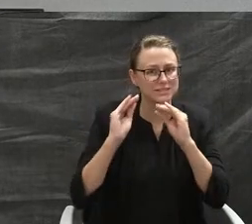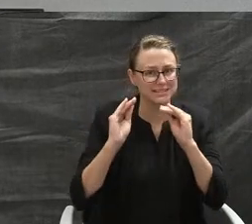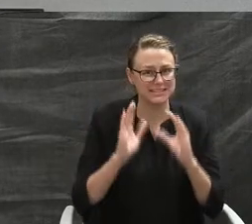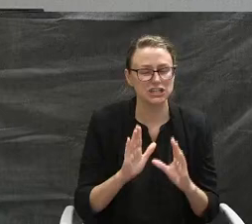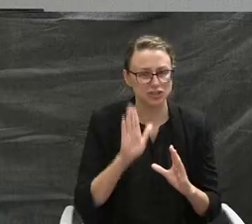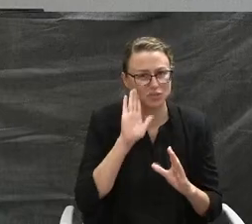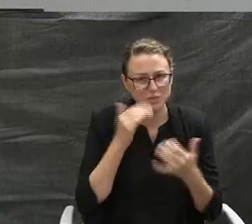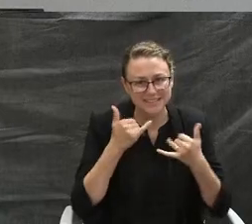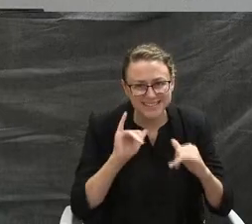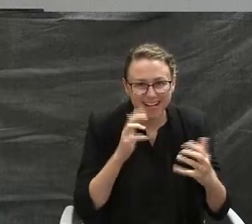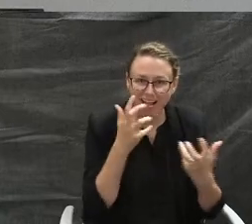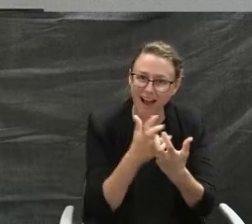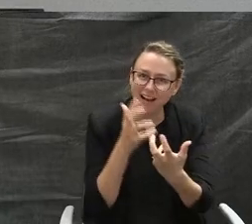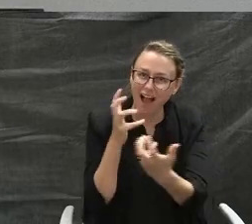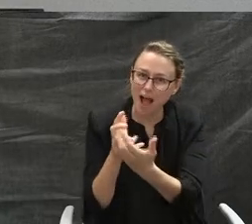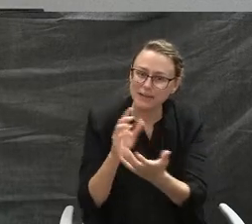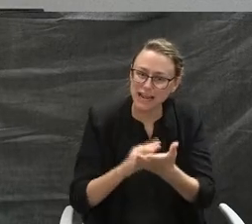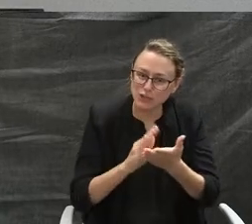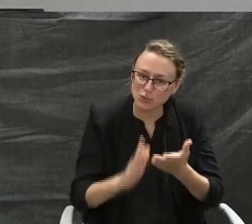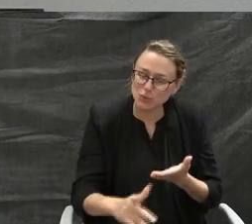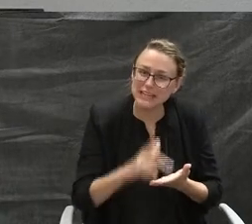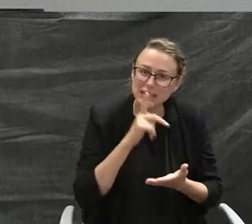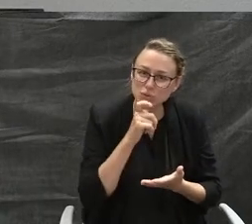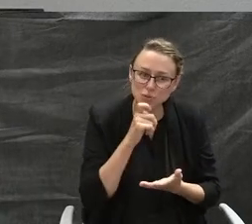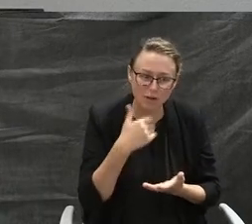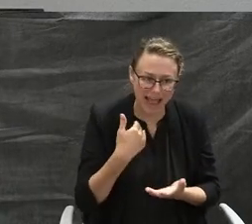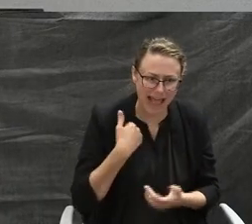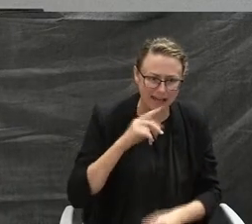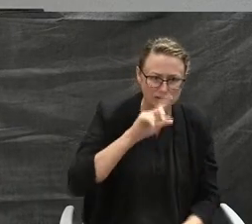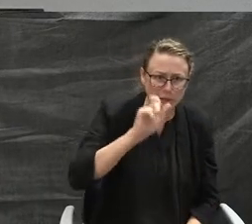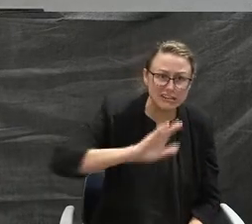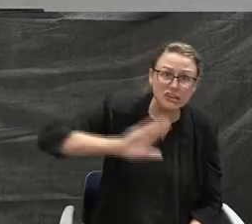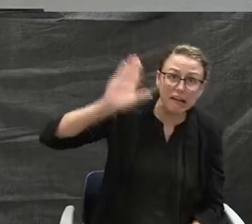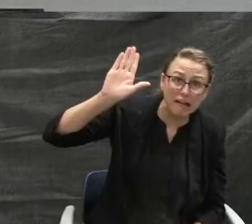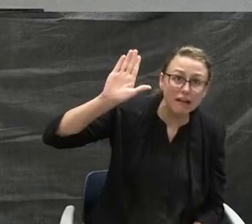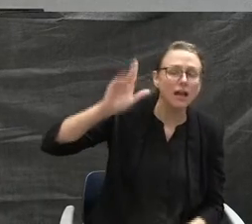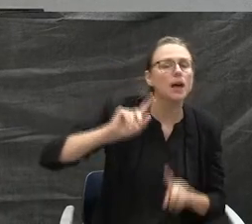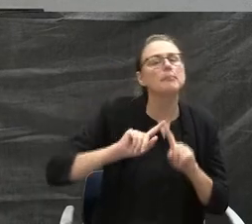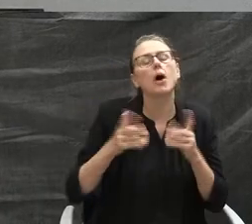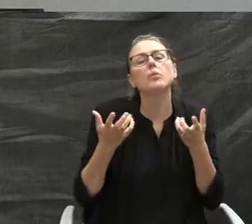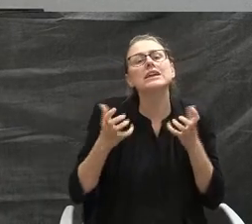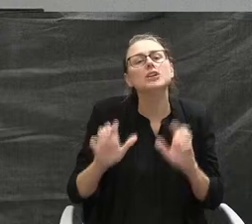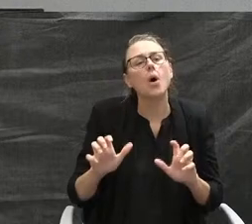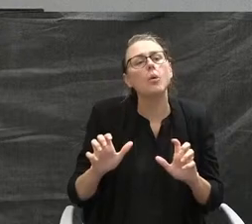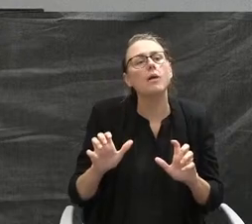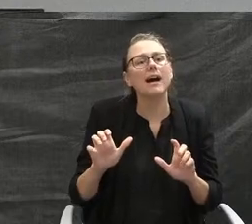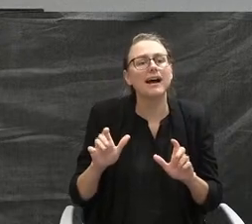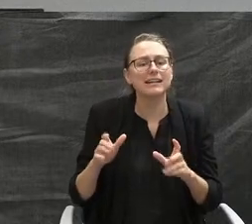accommodate students who have questions, but we don't want to put them in a spot where they're just overwhelmed by